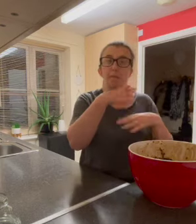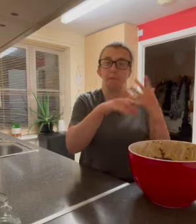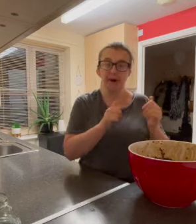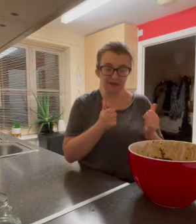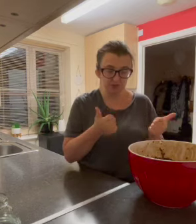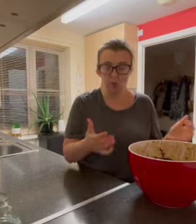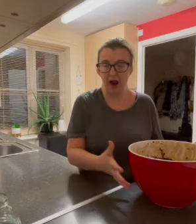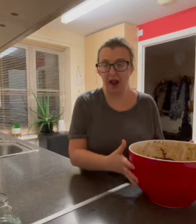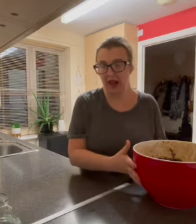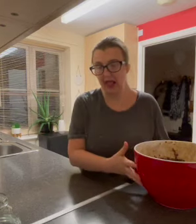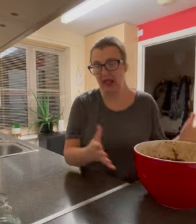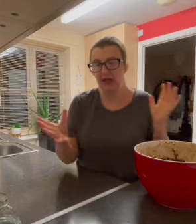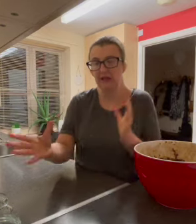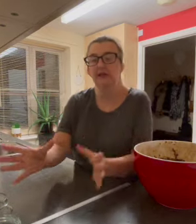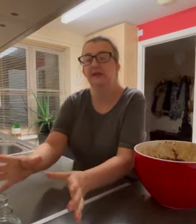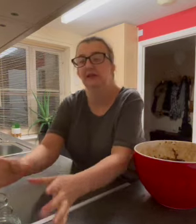It is mixed well.